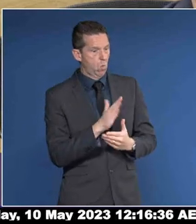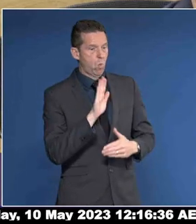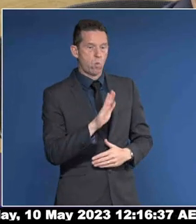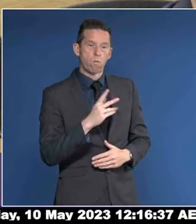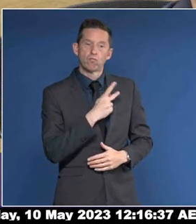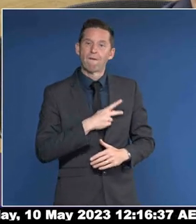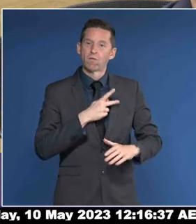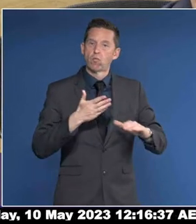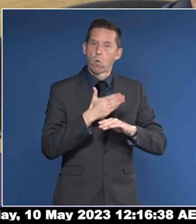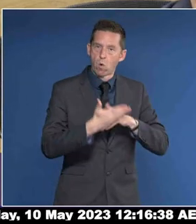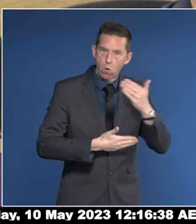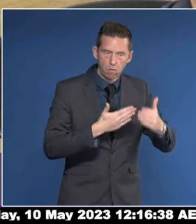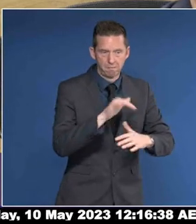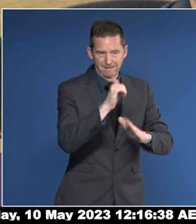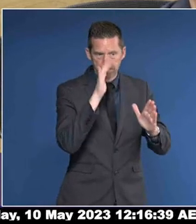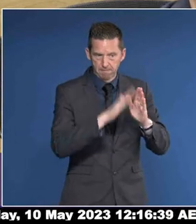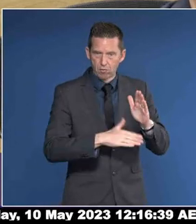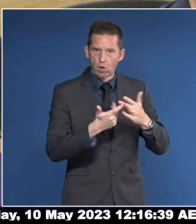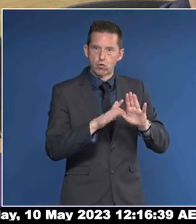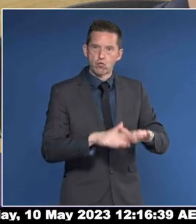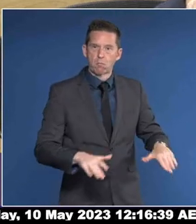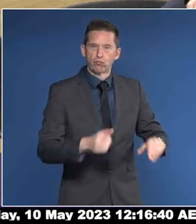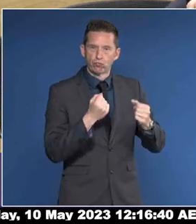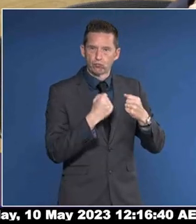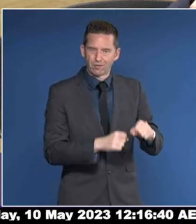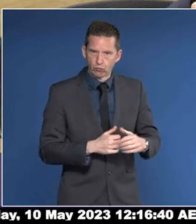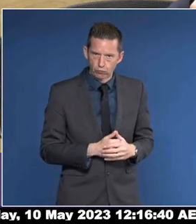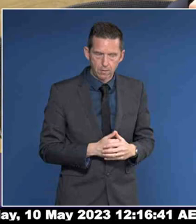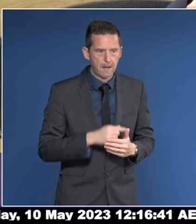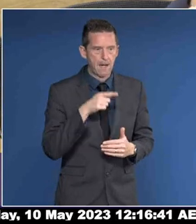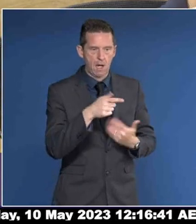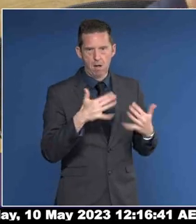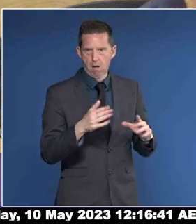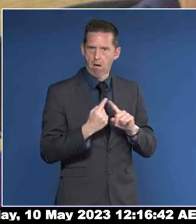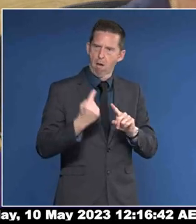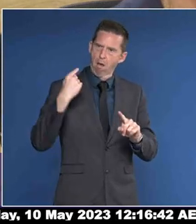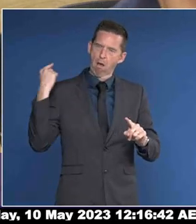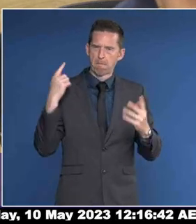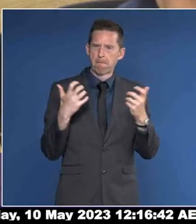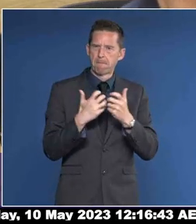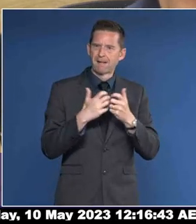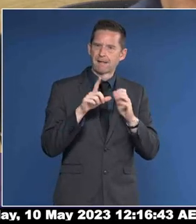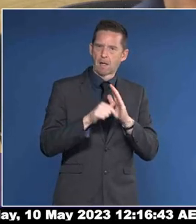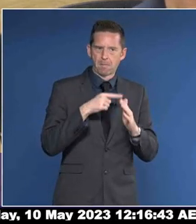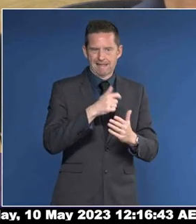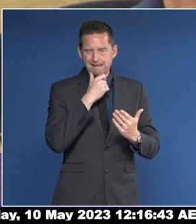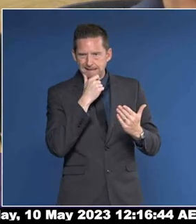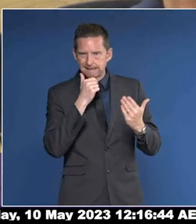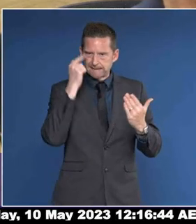experience in child protection matters you would have had many occasions to consider this particular offence; is that right?